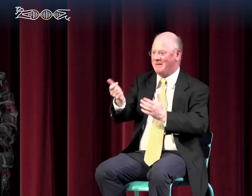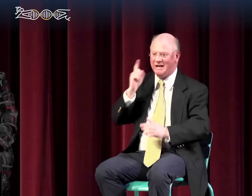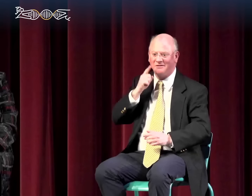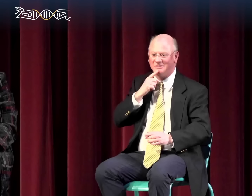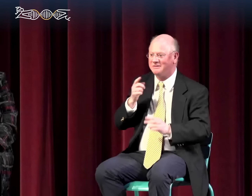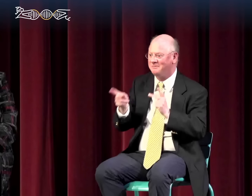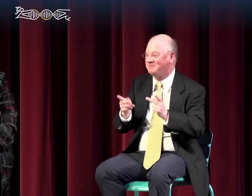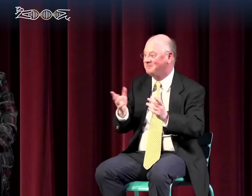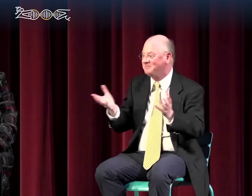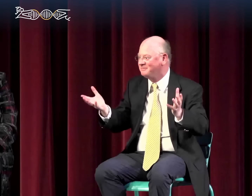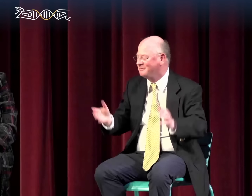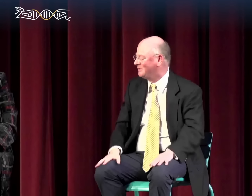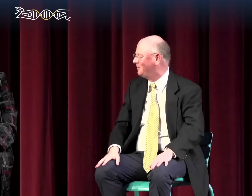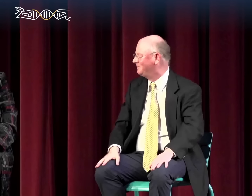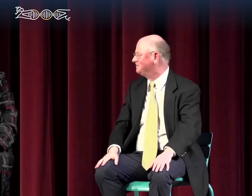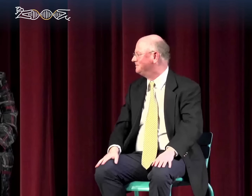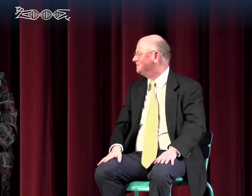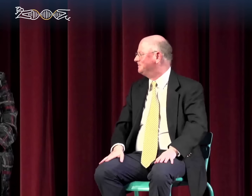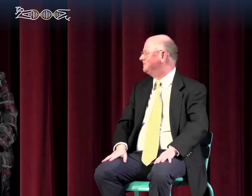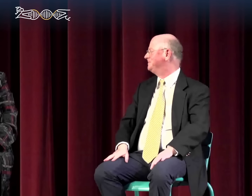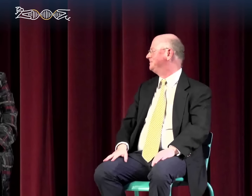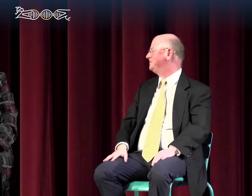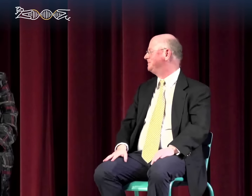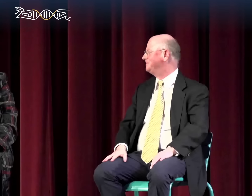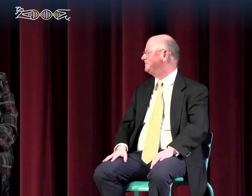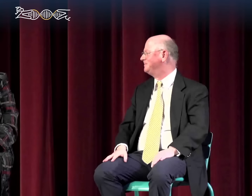People are obsessed with this idea of eliminating deafness.